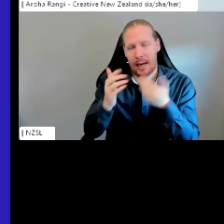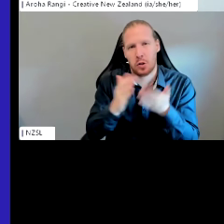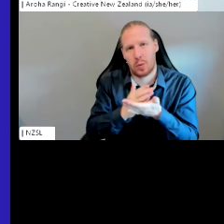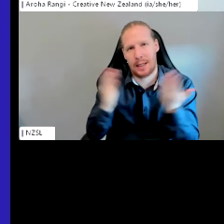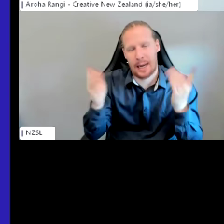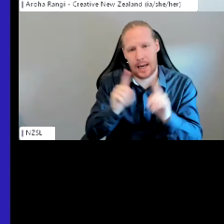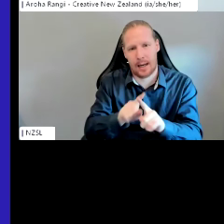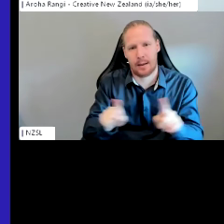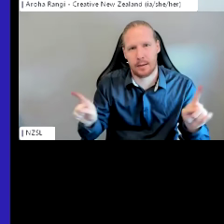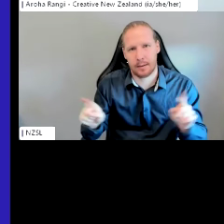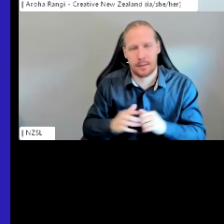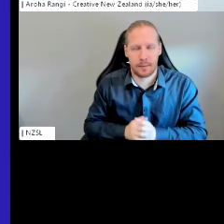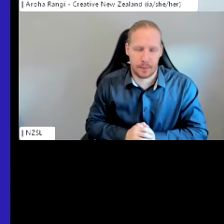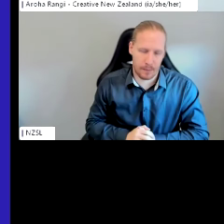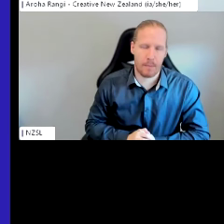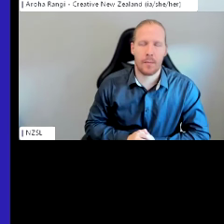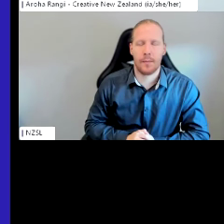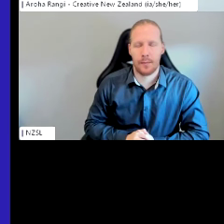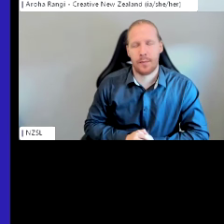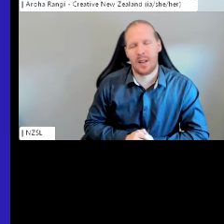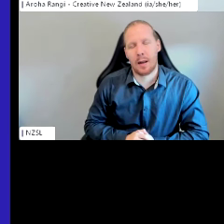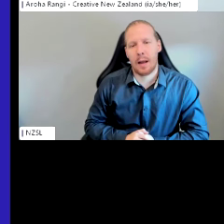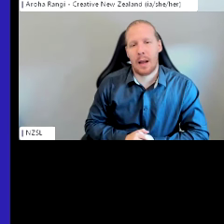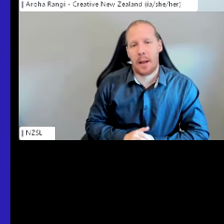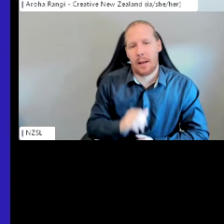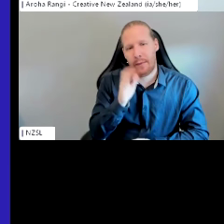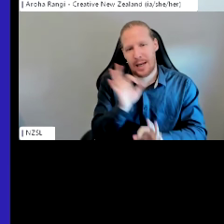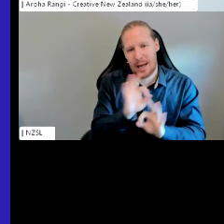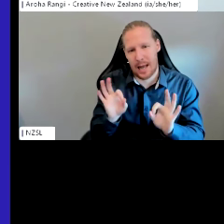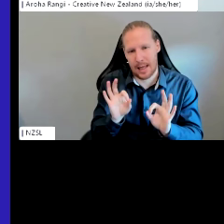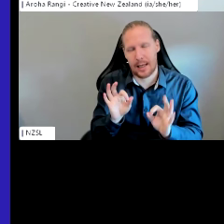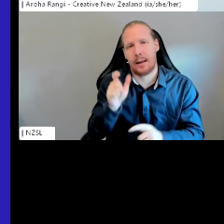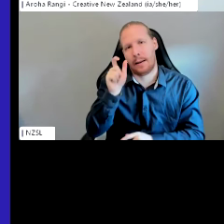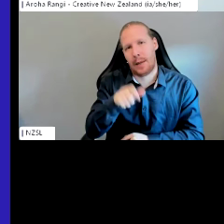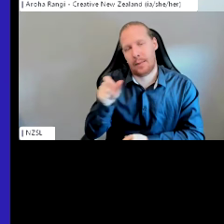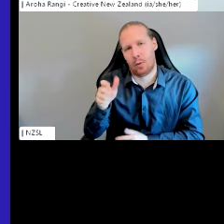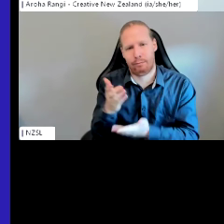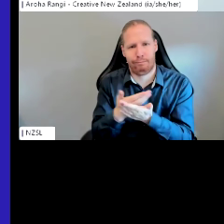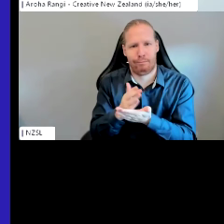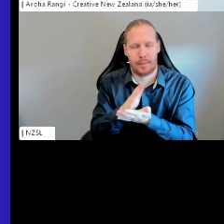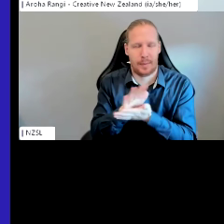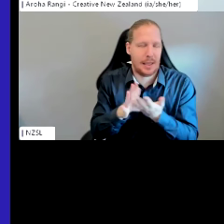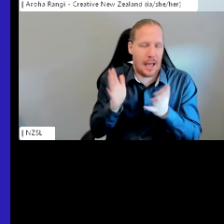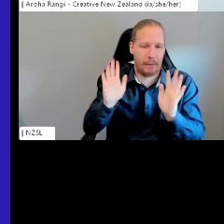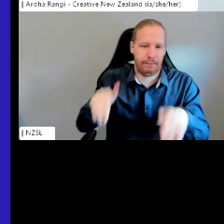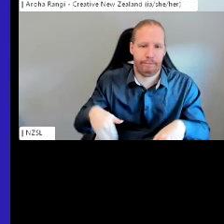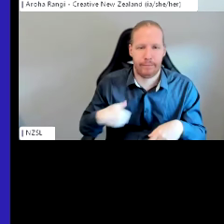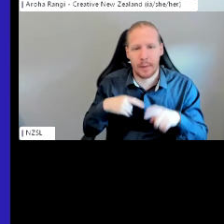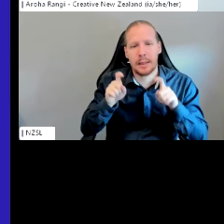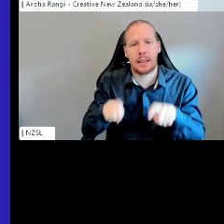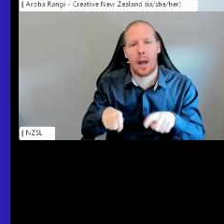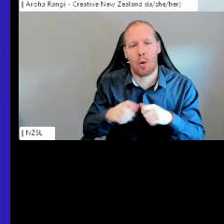don't even leave home because of the uncertainty. Um, I think, you know, and I think something